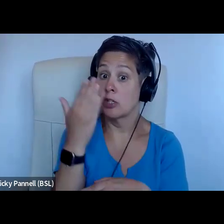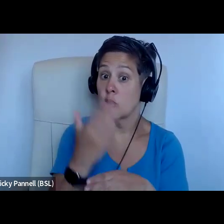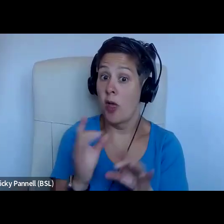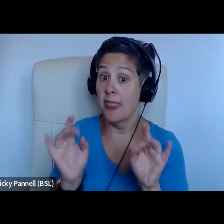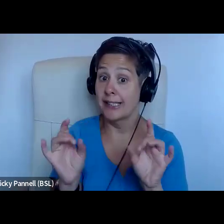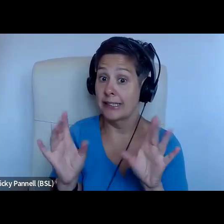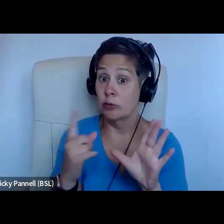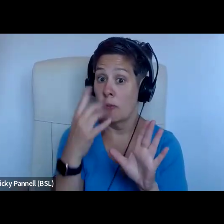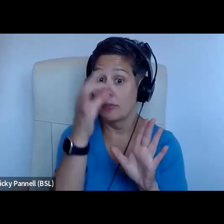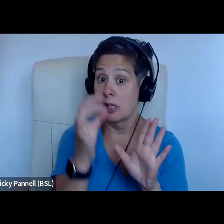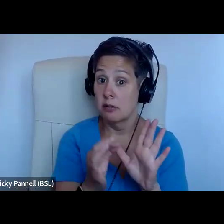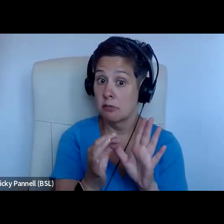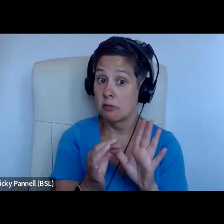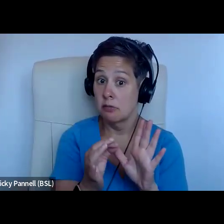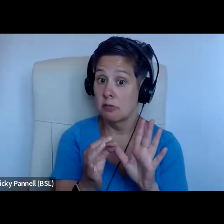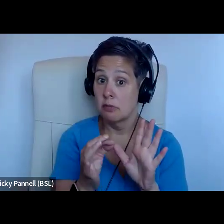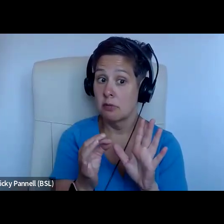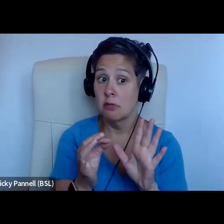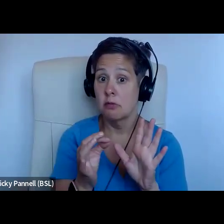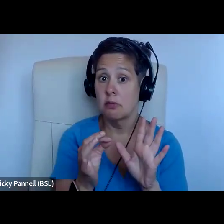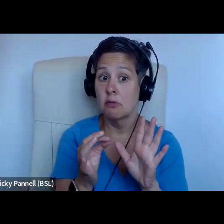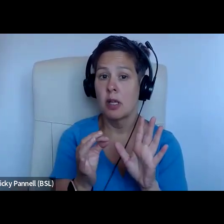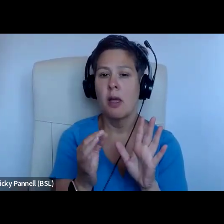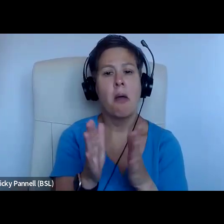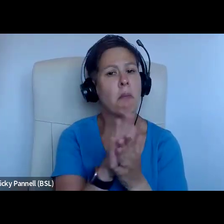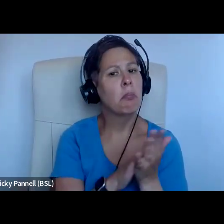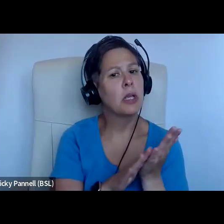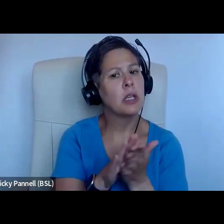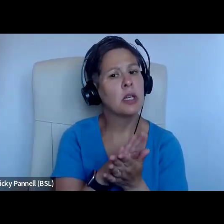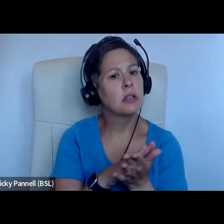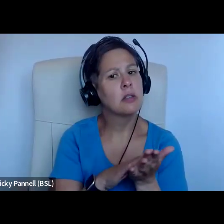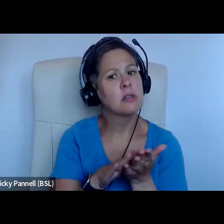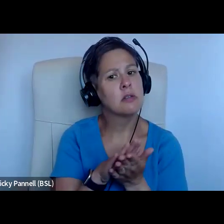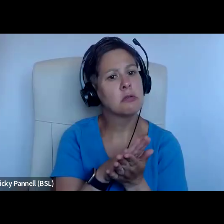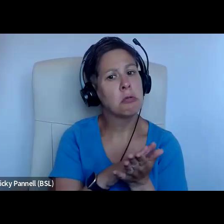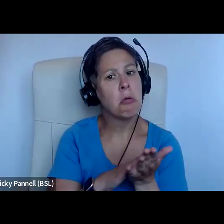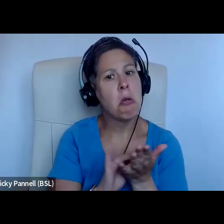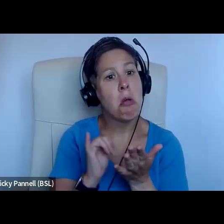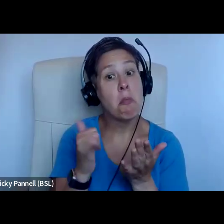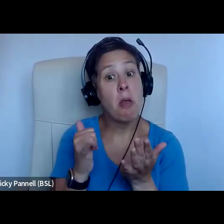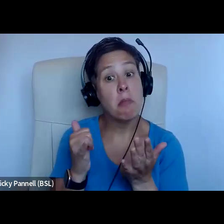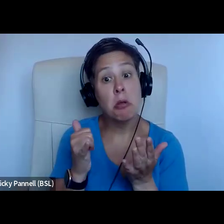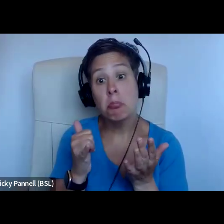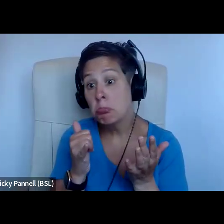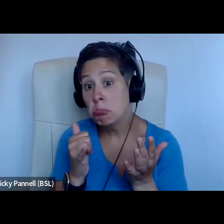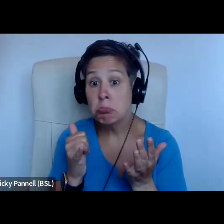that more people used it. And how do you square that with also wanting to reduce the costs